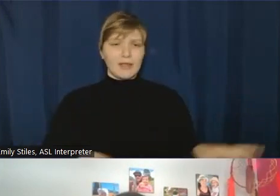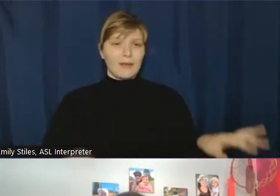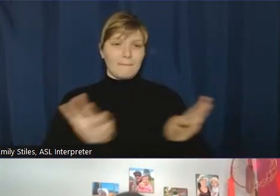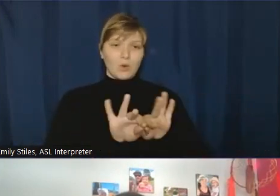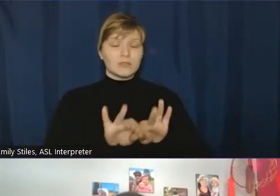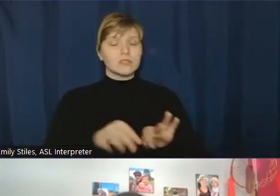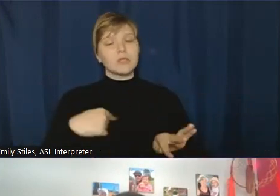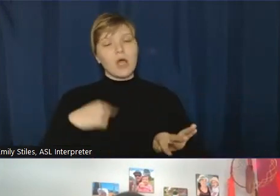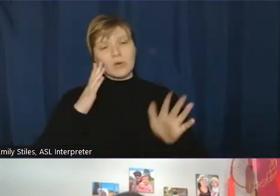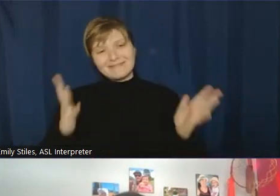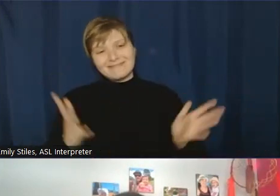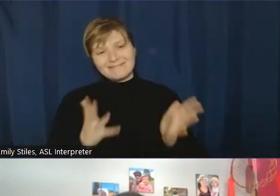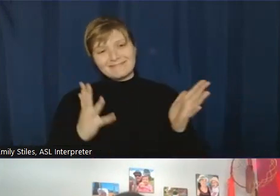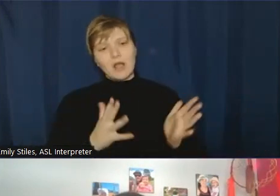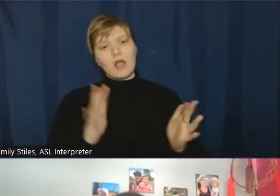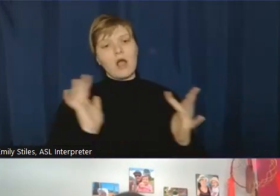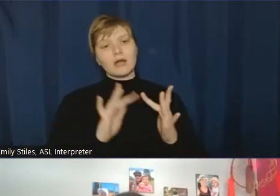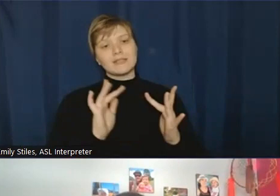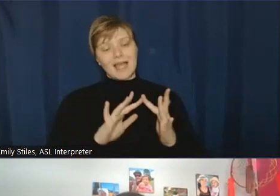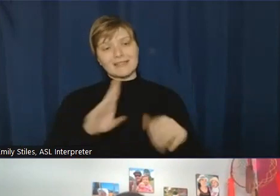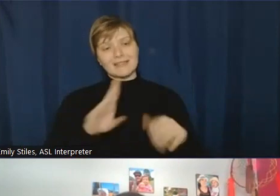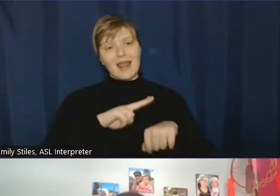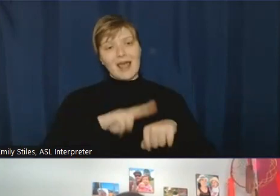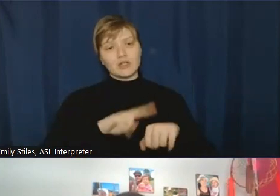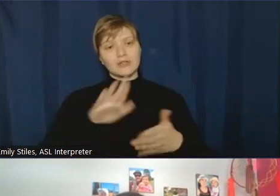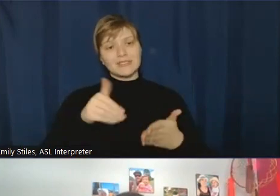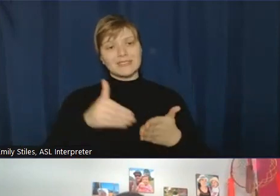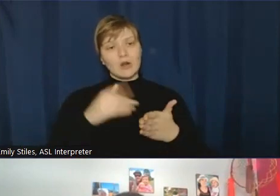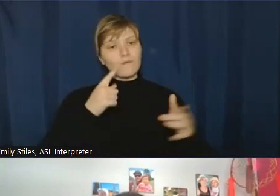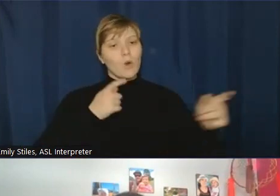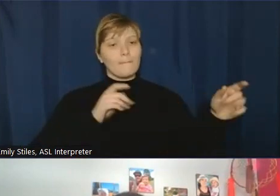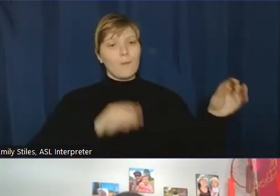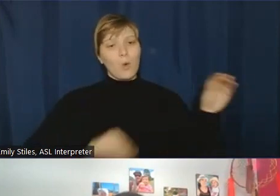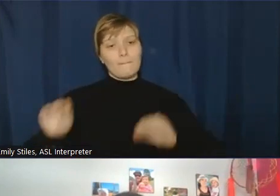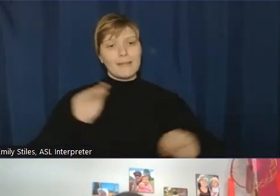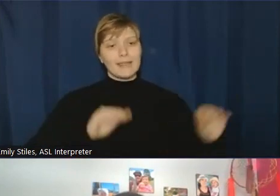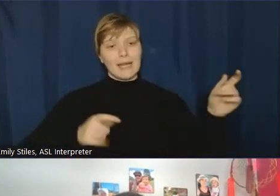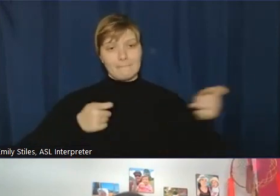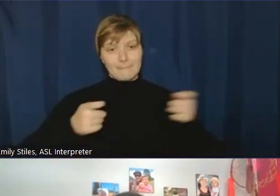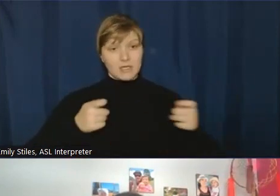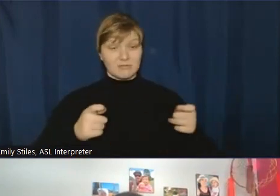for Mobility Management to have a conversation specific to your community. It is eligible, the